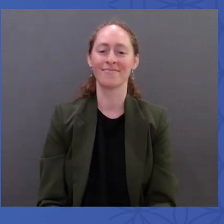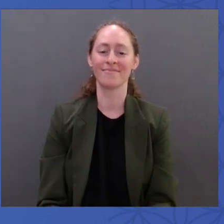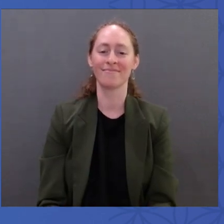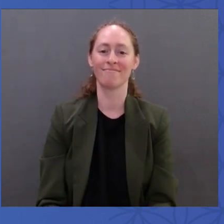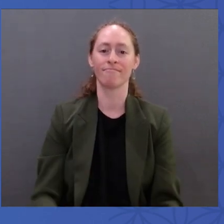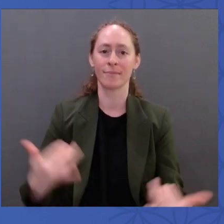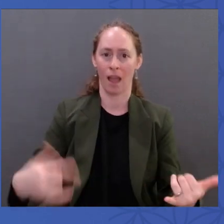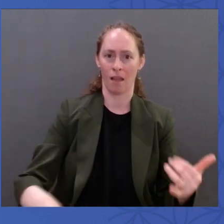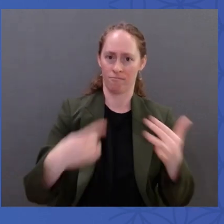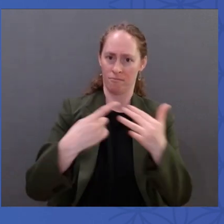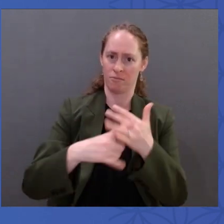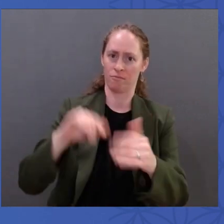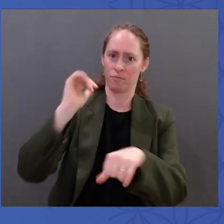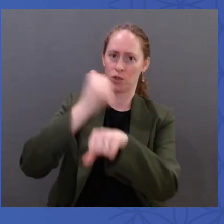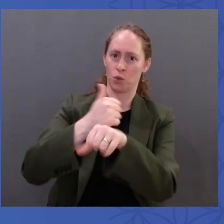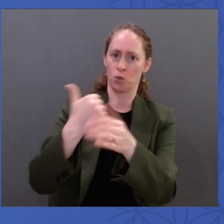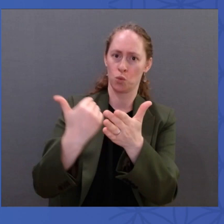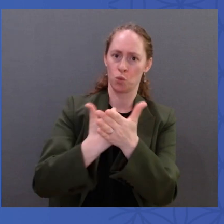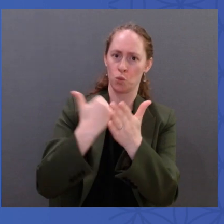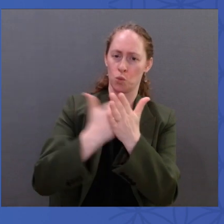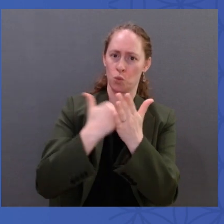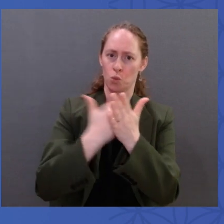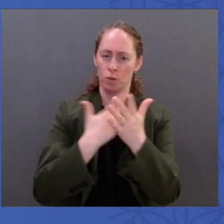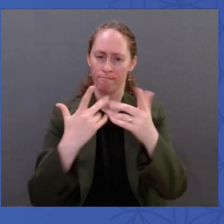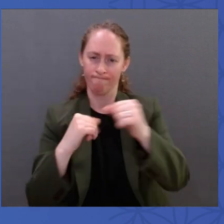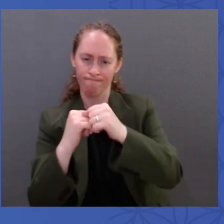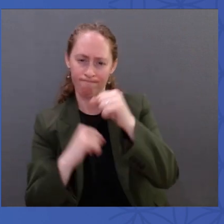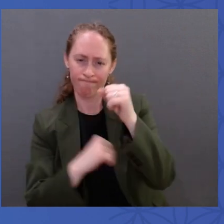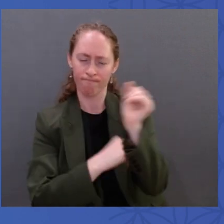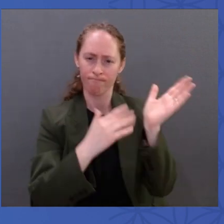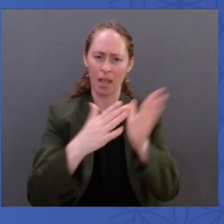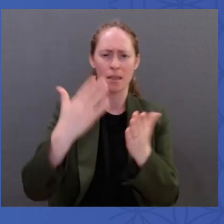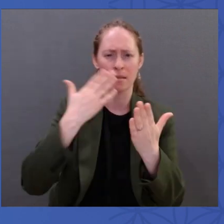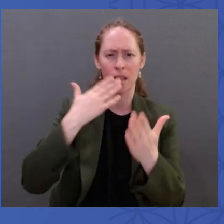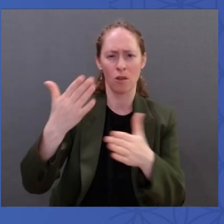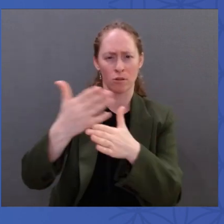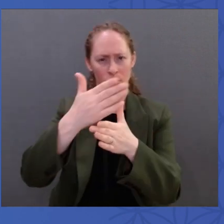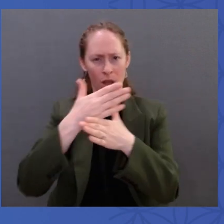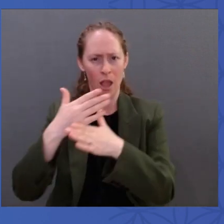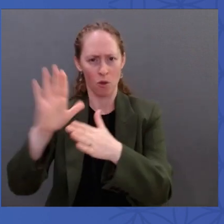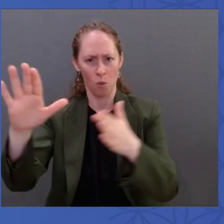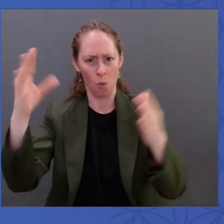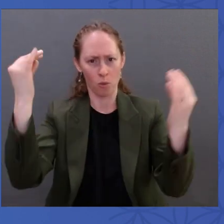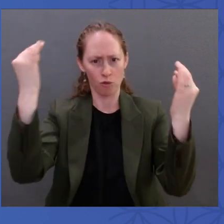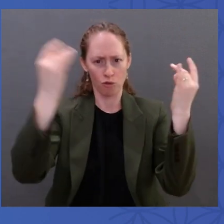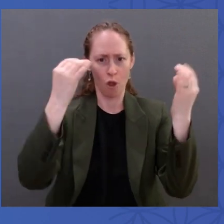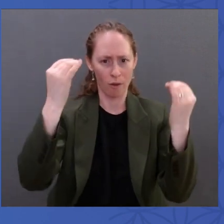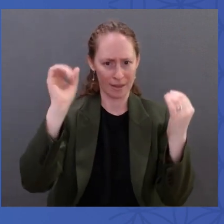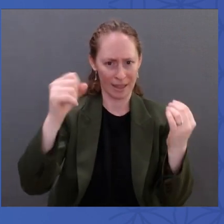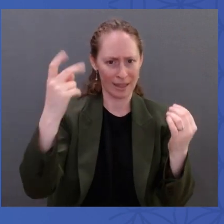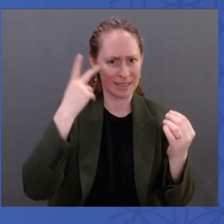And it's clear there will be a lot of hard work ahead of us to forge consensus on each of the framework pillars.